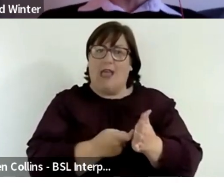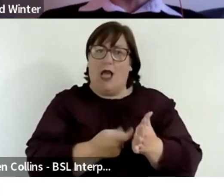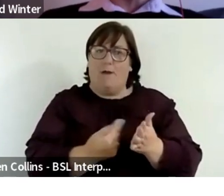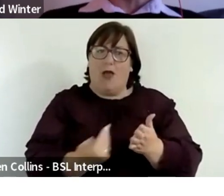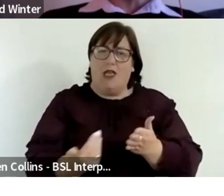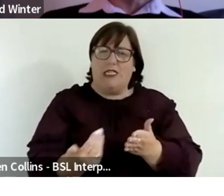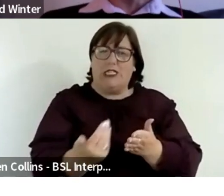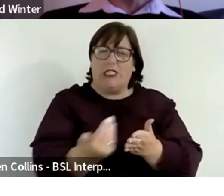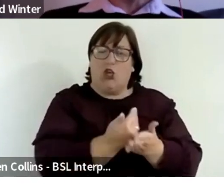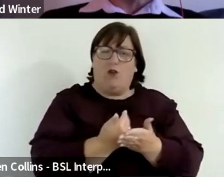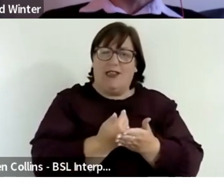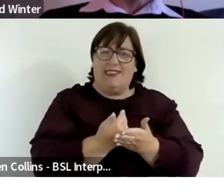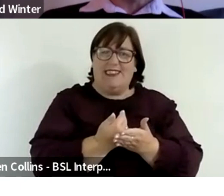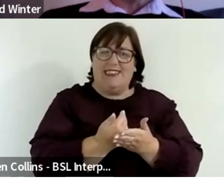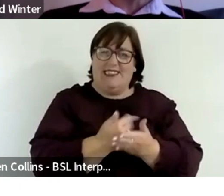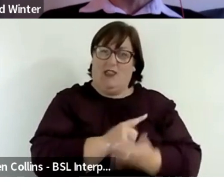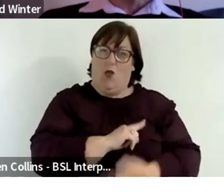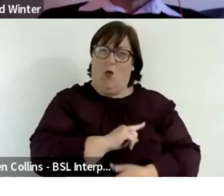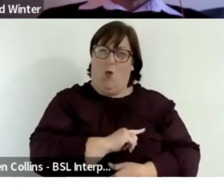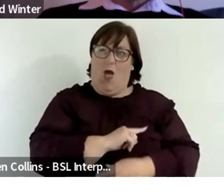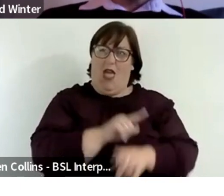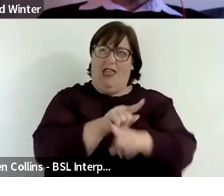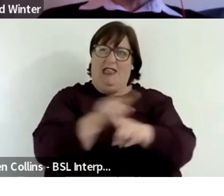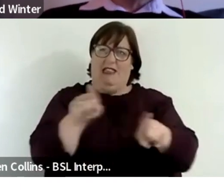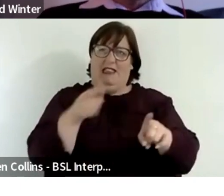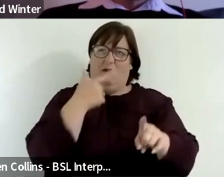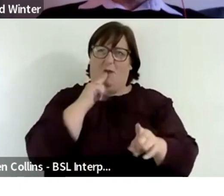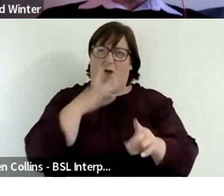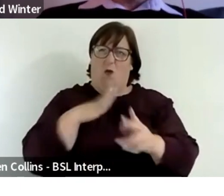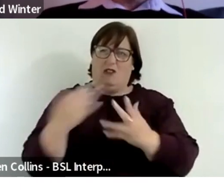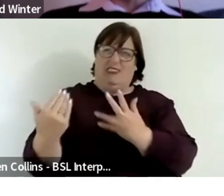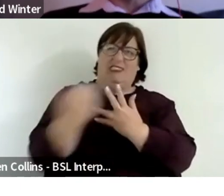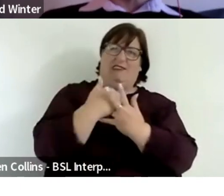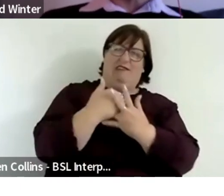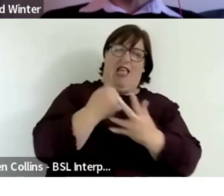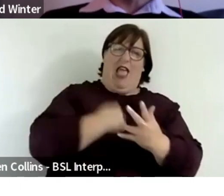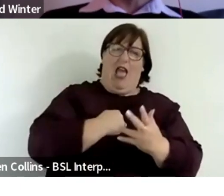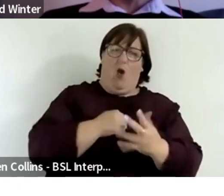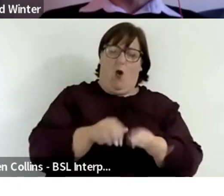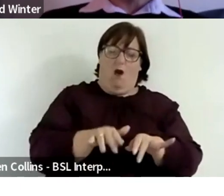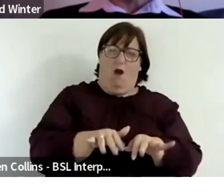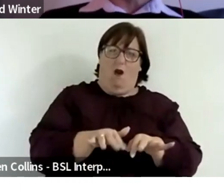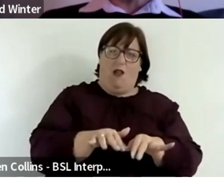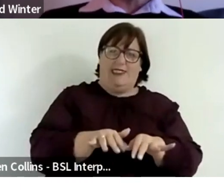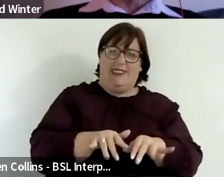information and breaking into systems, having cyber security analysts is great.